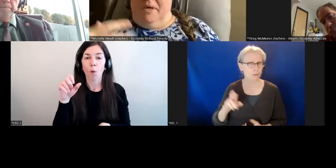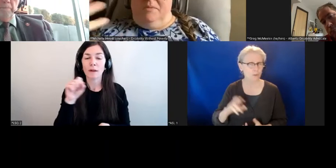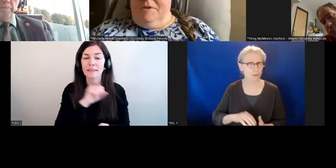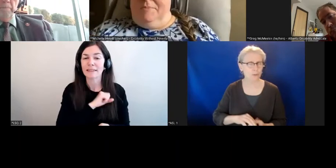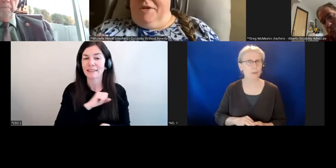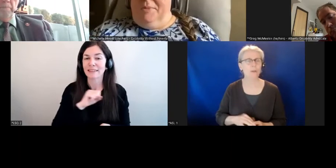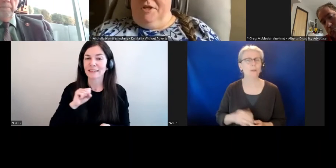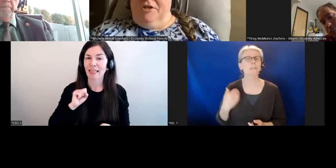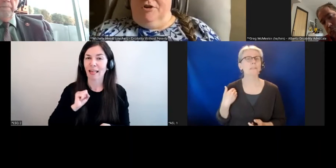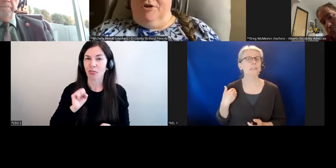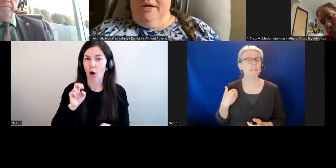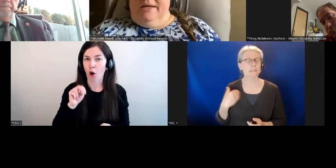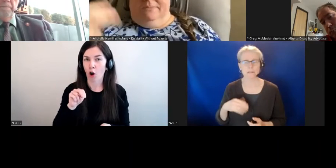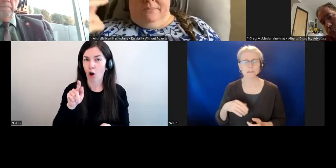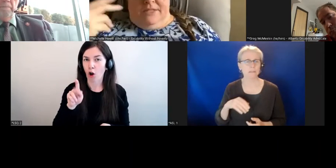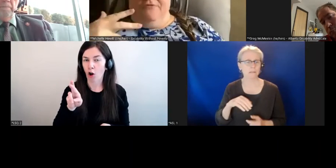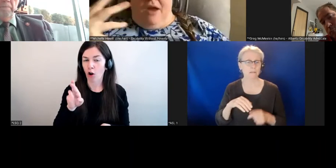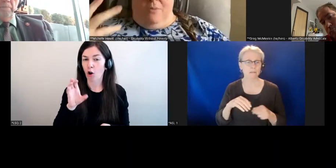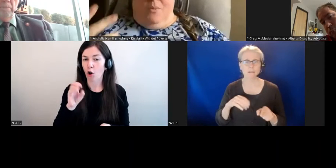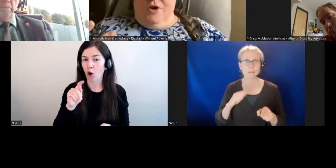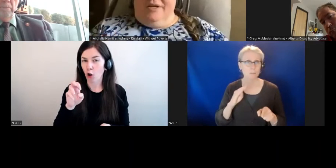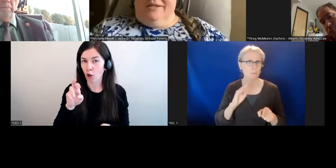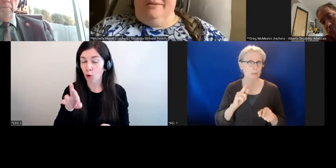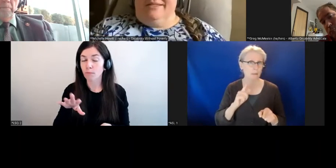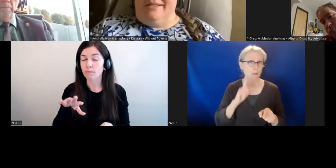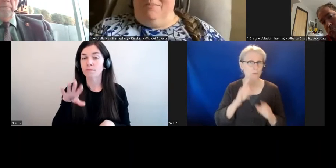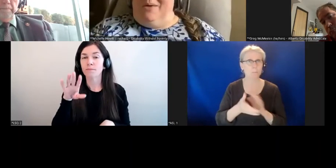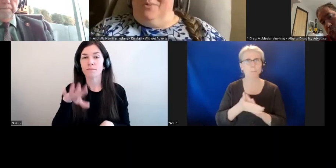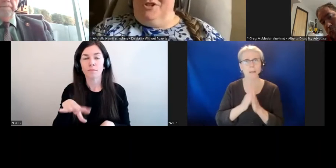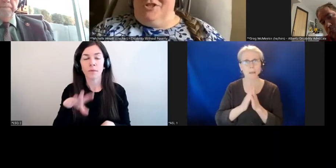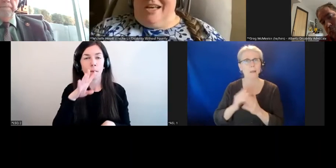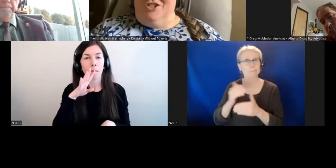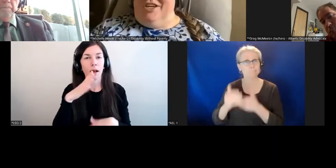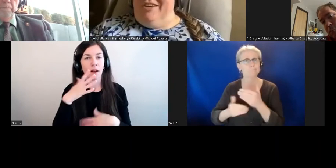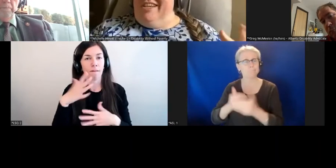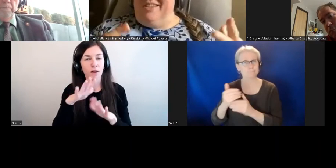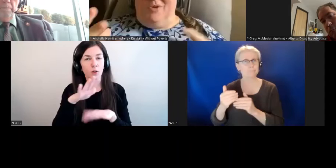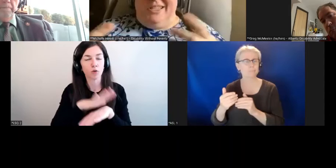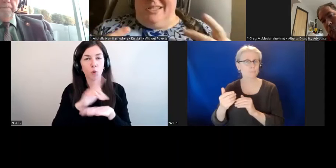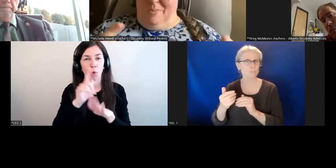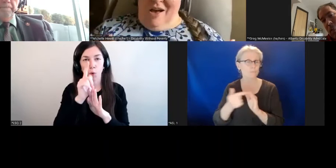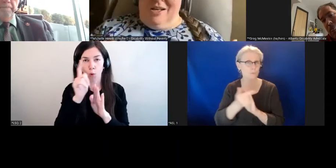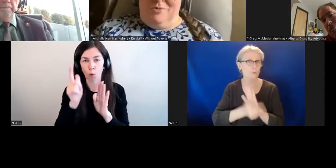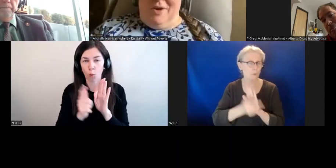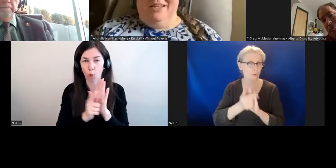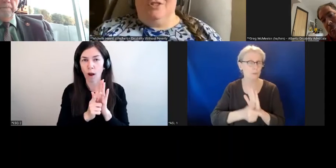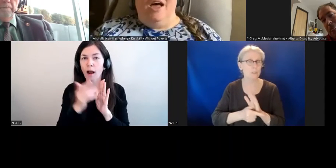THIS BILL BECOMING A LAW IS A FRAMEWORK. THE SAME LANGUAGE AS LAST YEAR. IT'S PRETTY SPARSE, RIGHT?